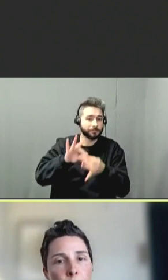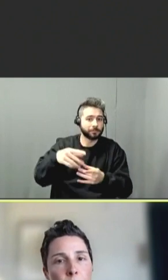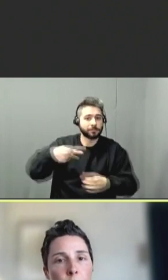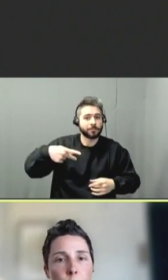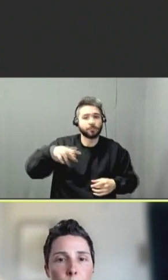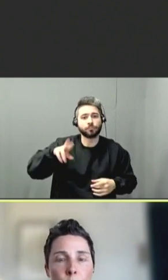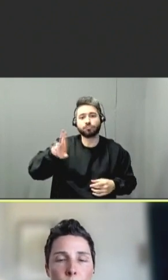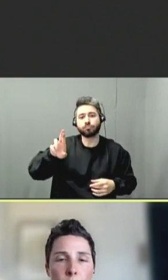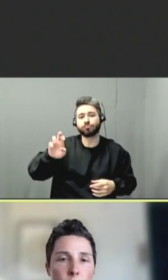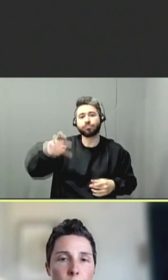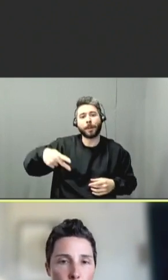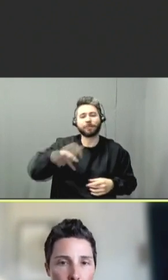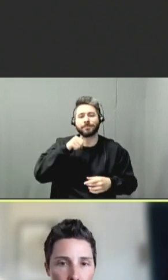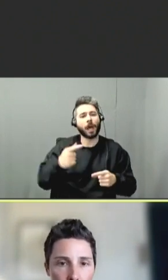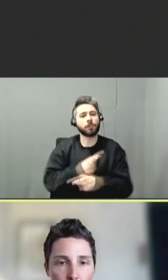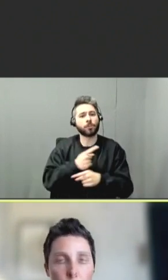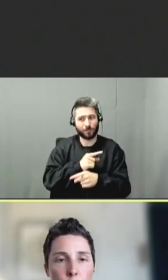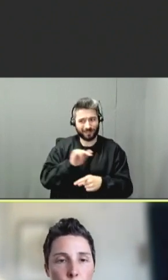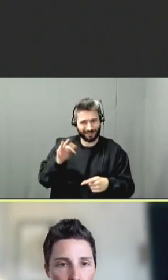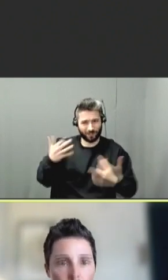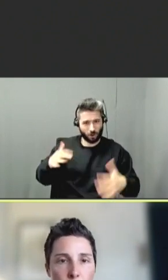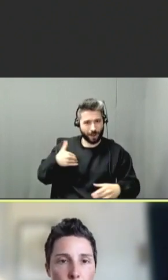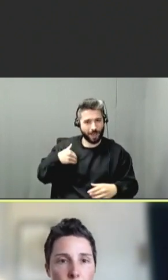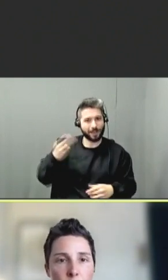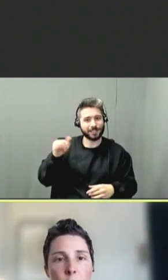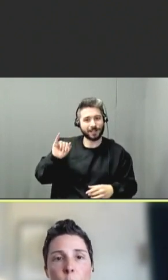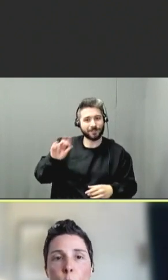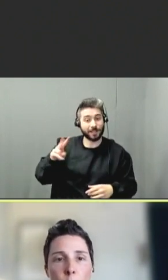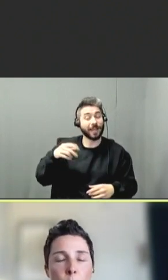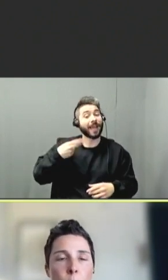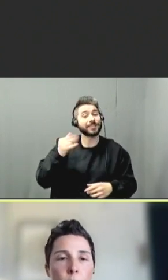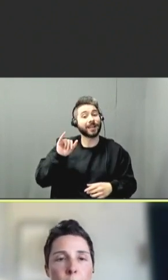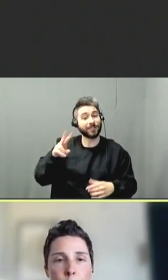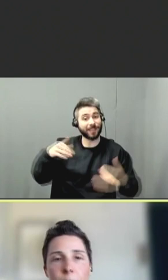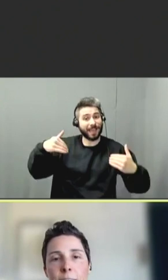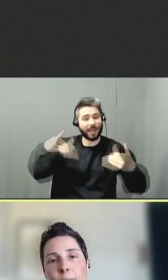guideline for people who are HIV positive. Folx who are HIV positive were not prioritized because